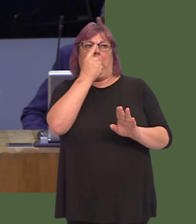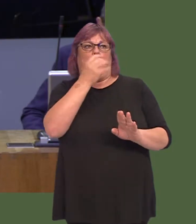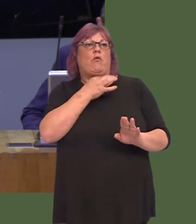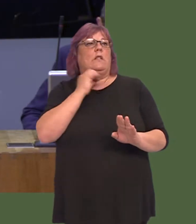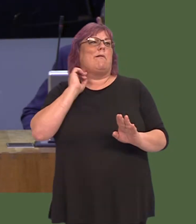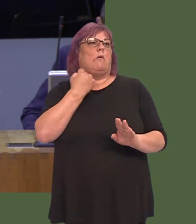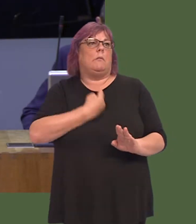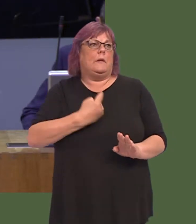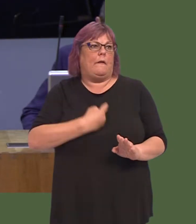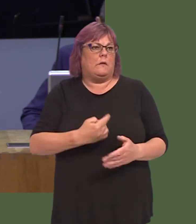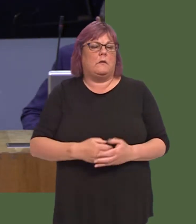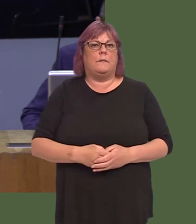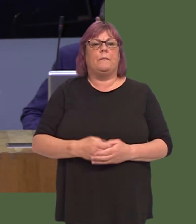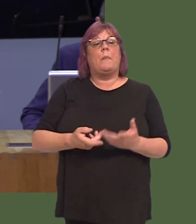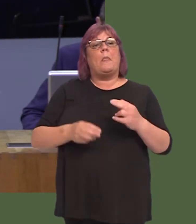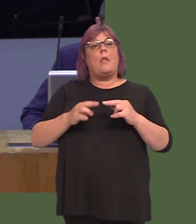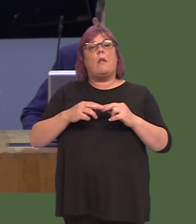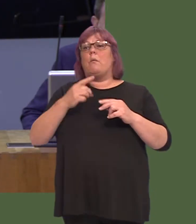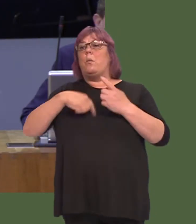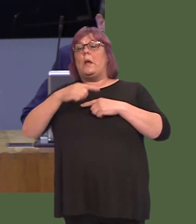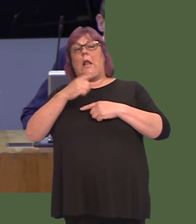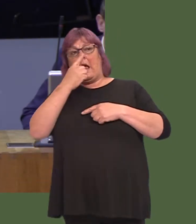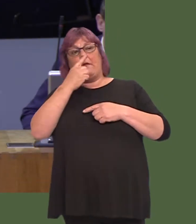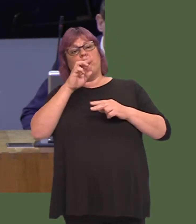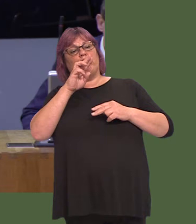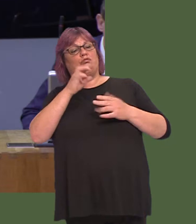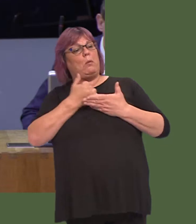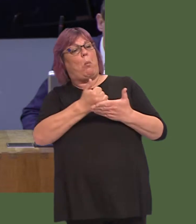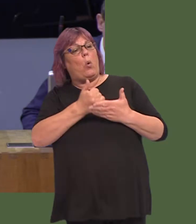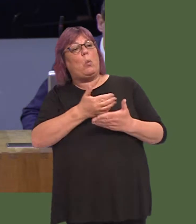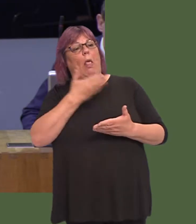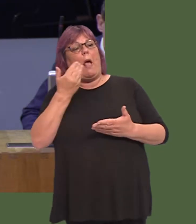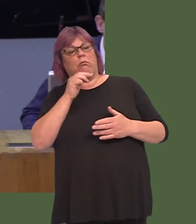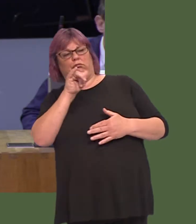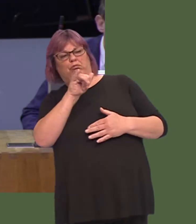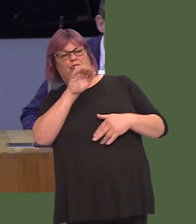If we recognise the signs and offer non-judgmental support, many lives could be saved.